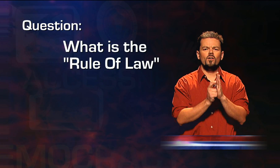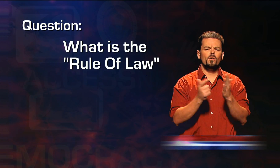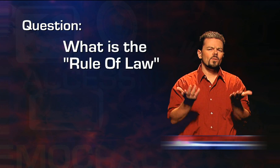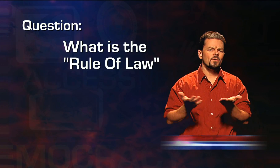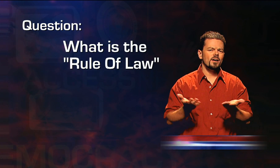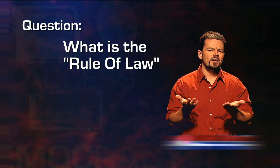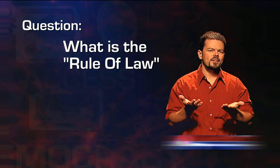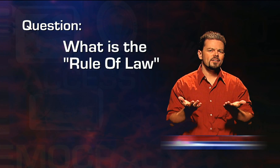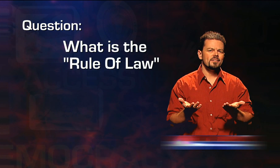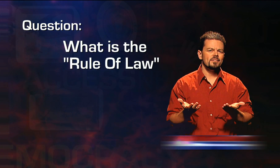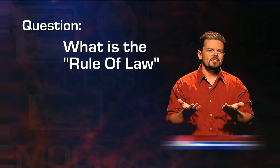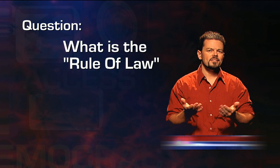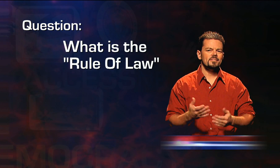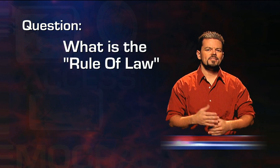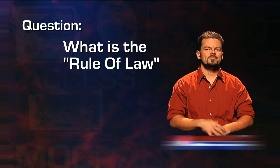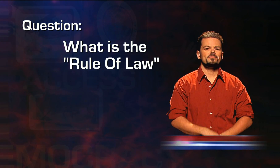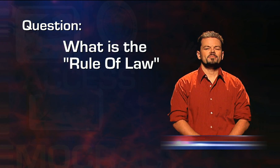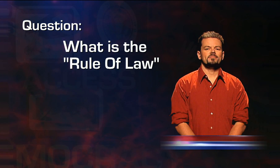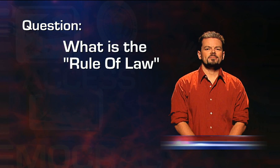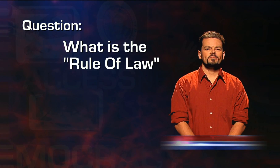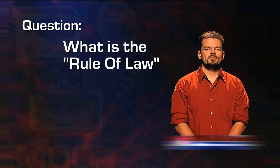WHAT IS THE RULE OF LAW?